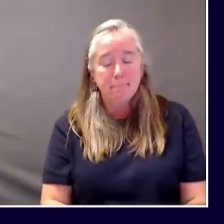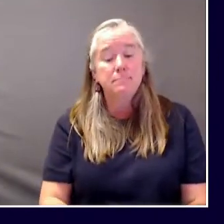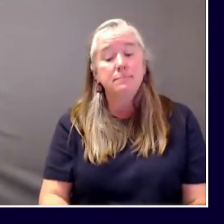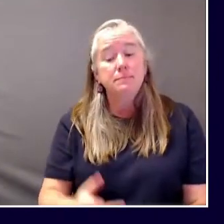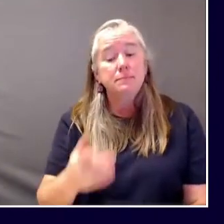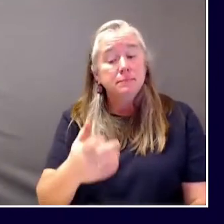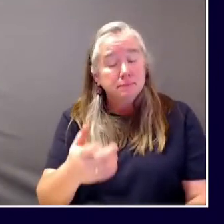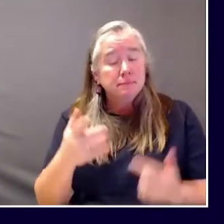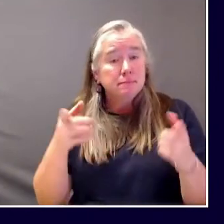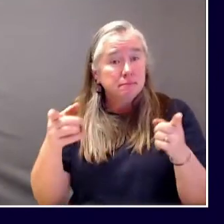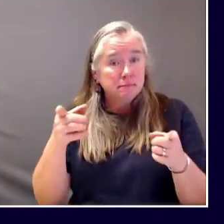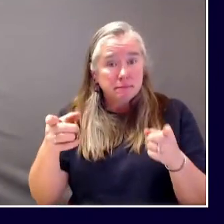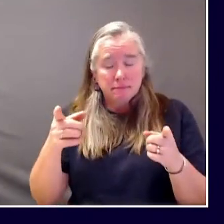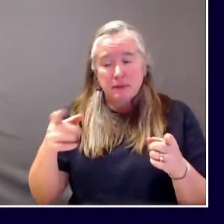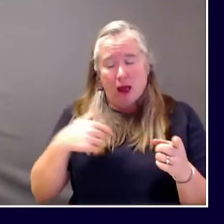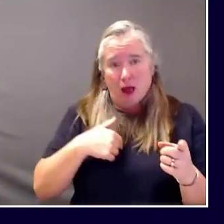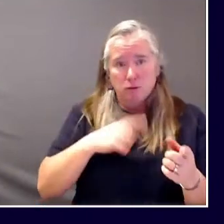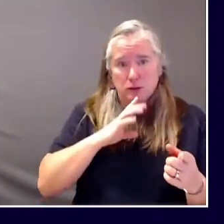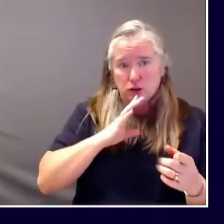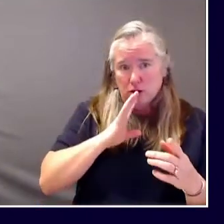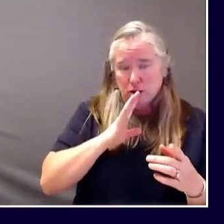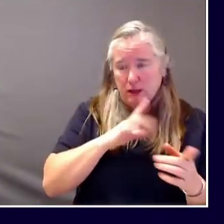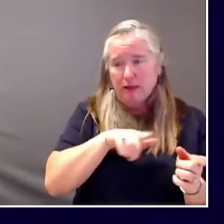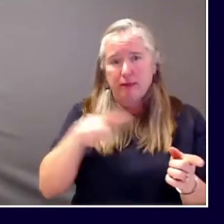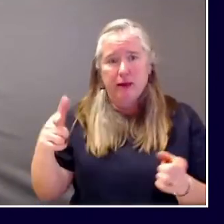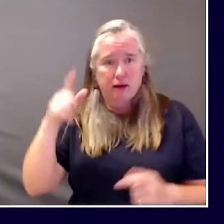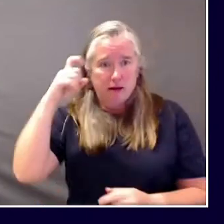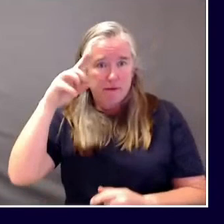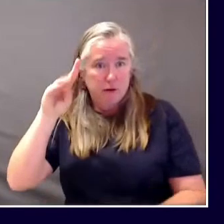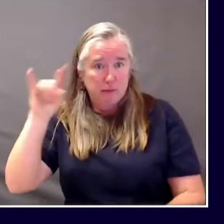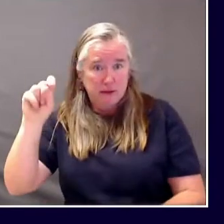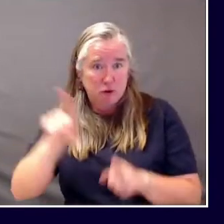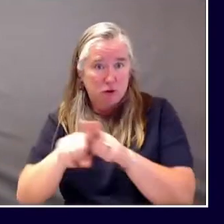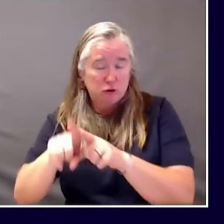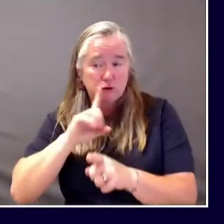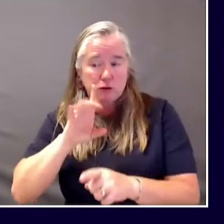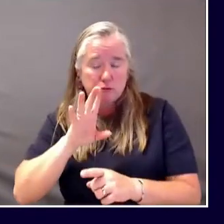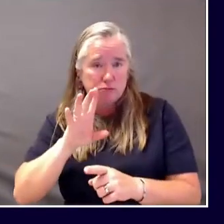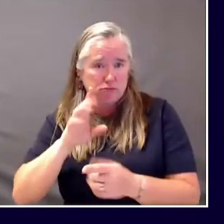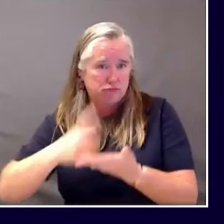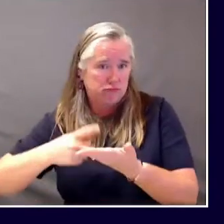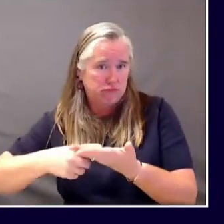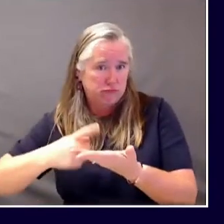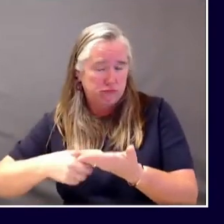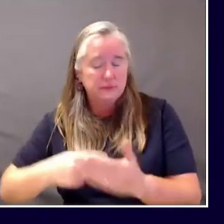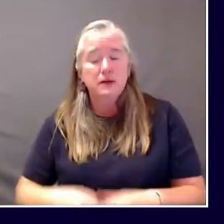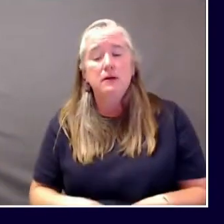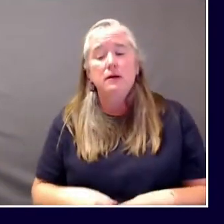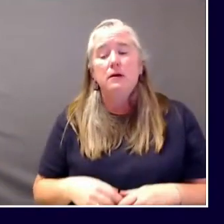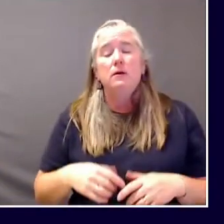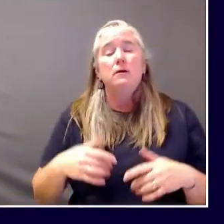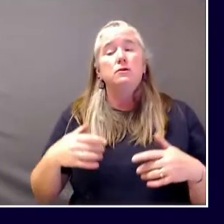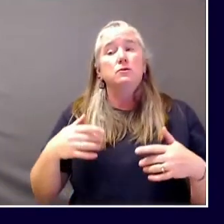these cases meaning it's a